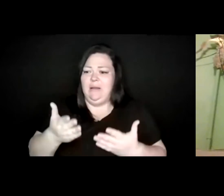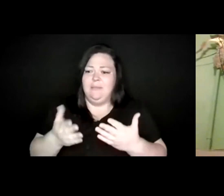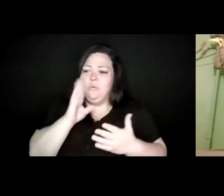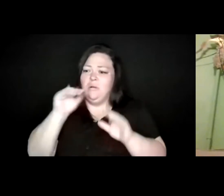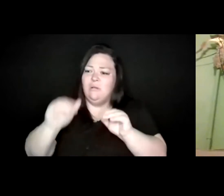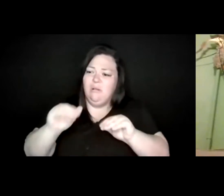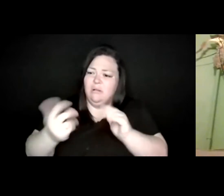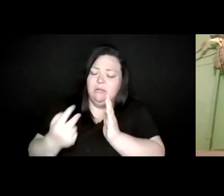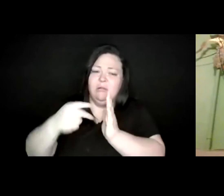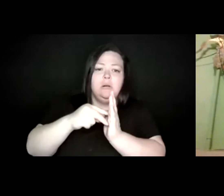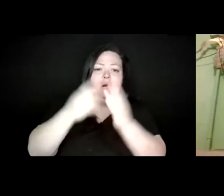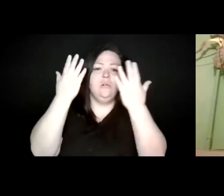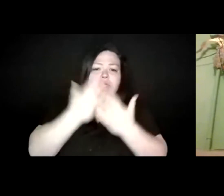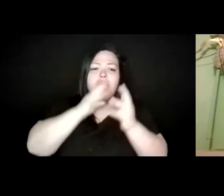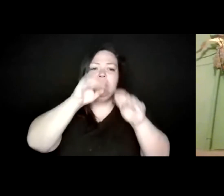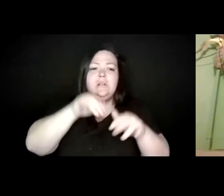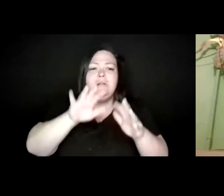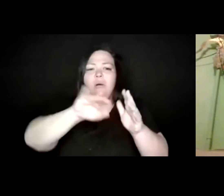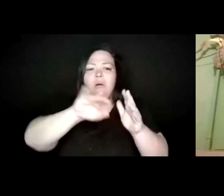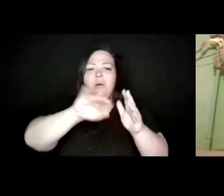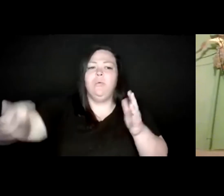sea swept you off while I folded my hands far away from